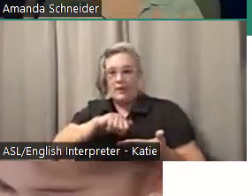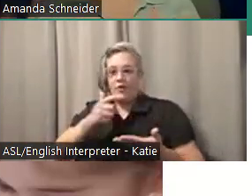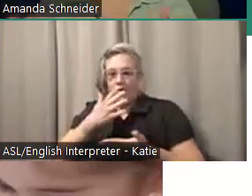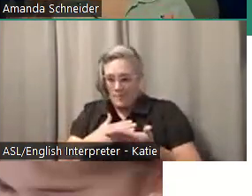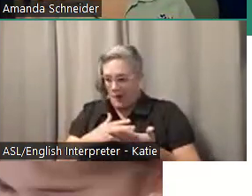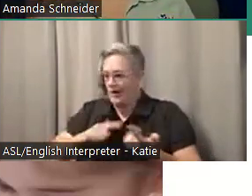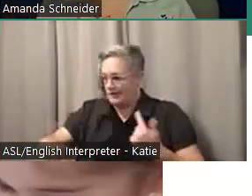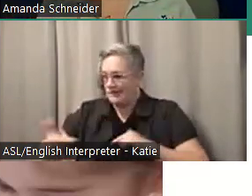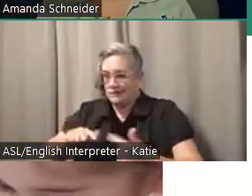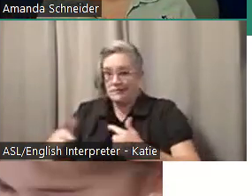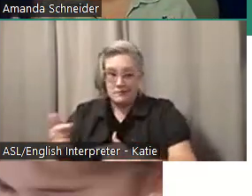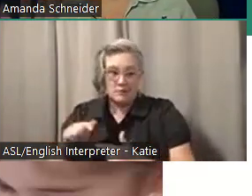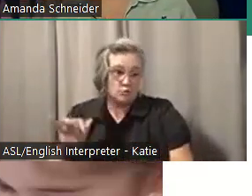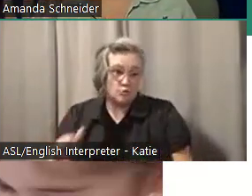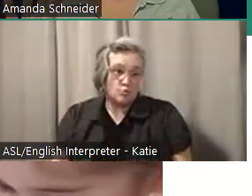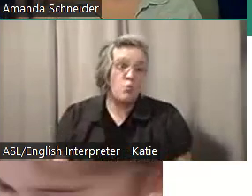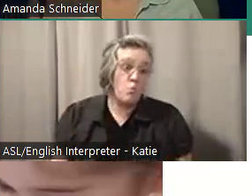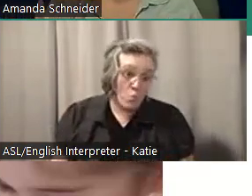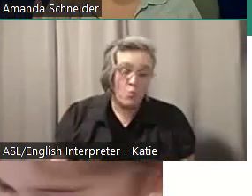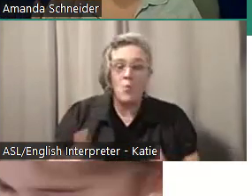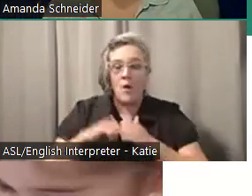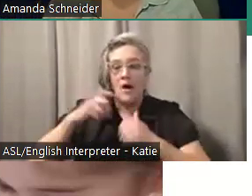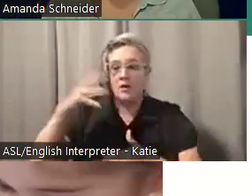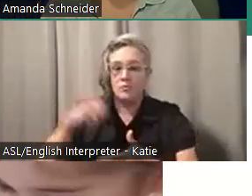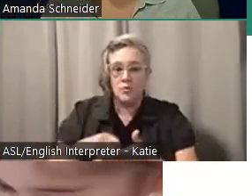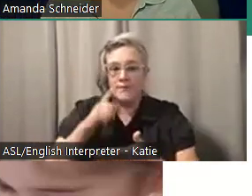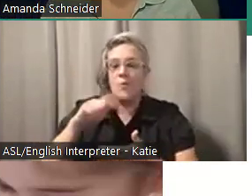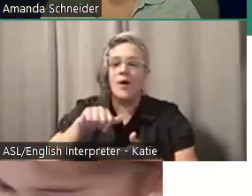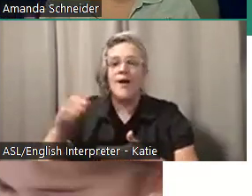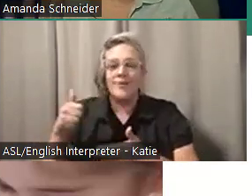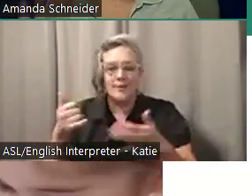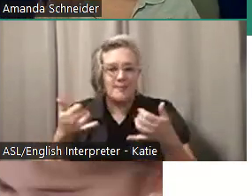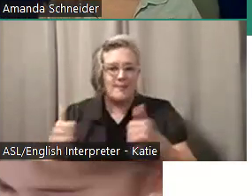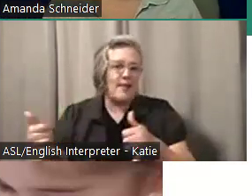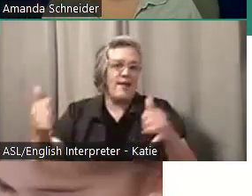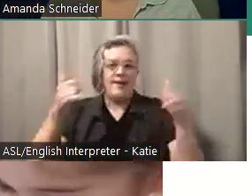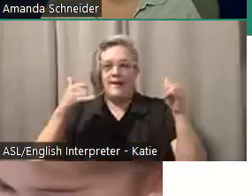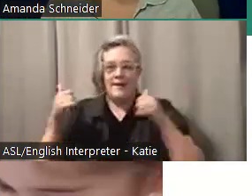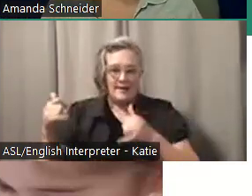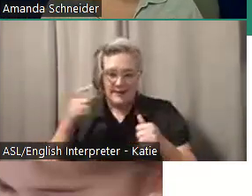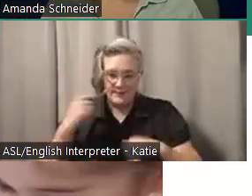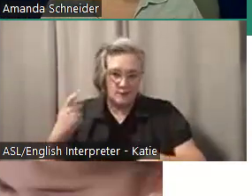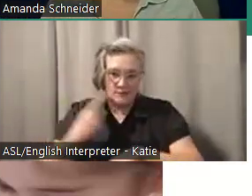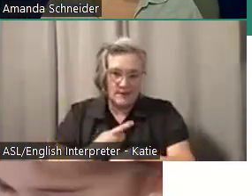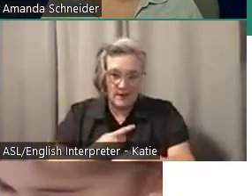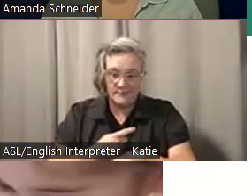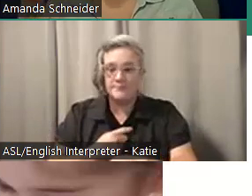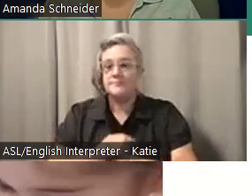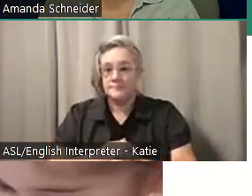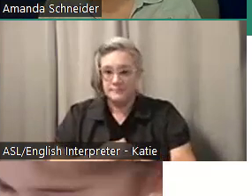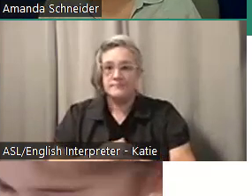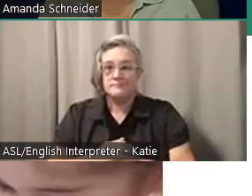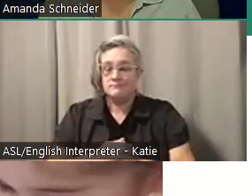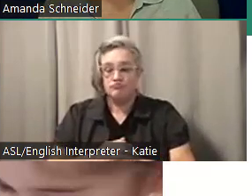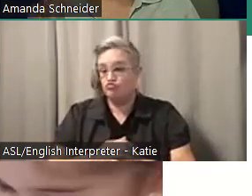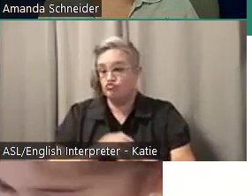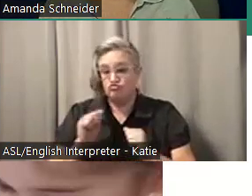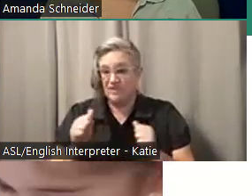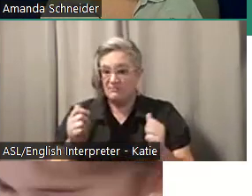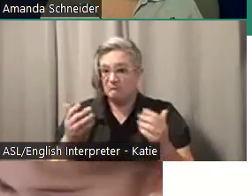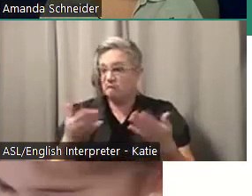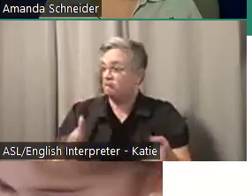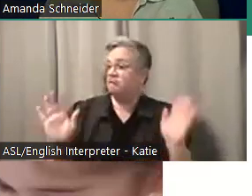And then thinking about how you can incorporate that into the other play that you're doing throughout the day, is… and do, um, just free play with toys,